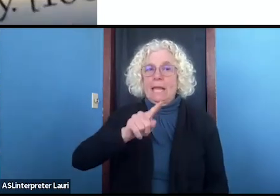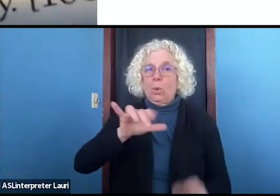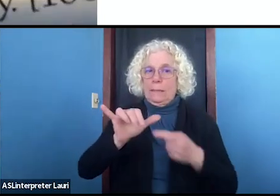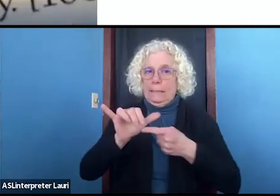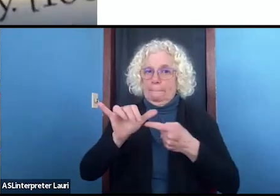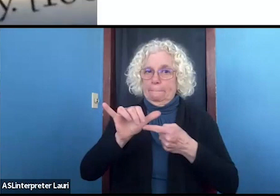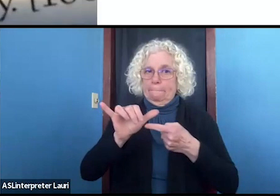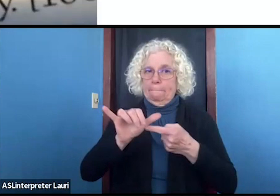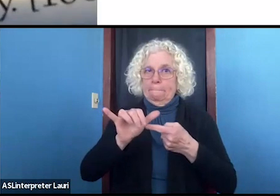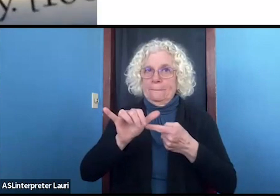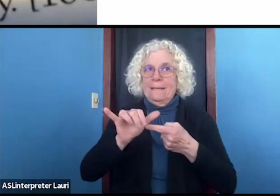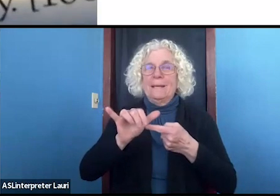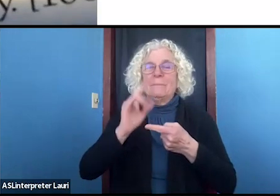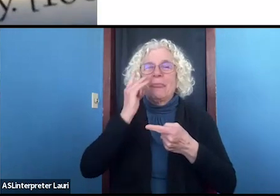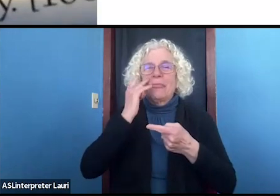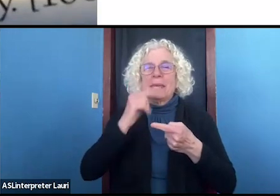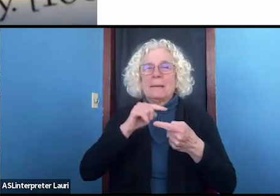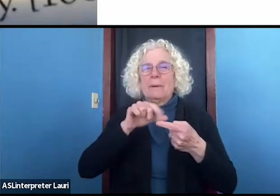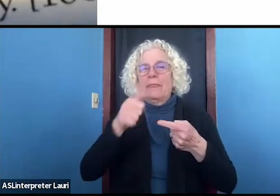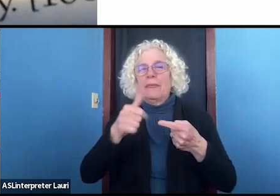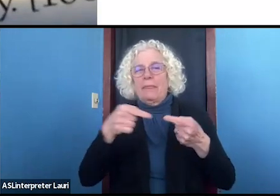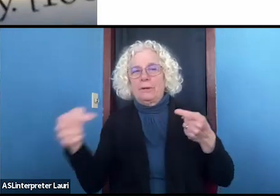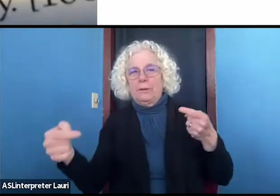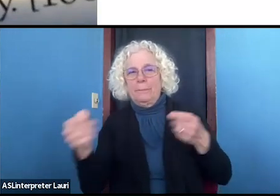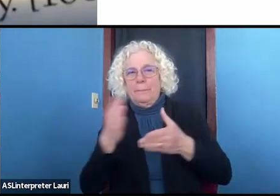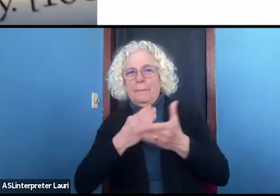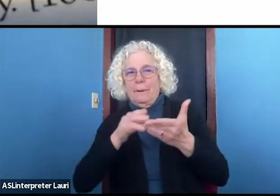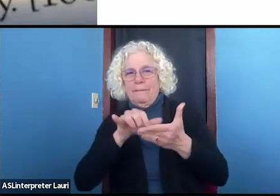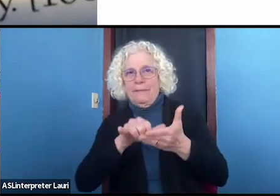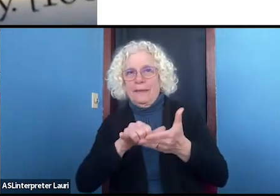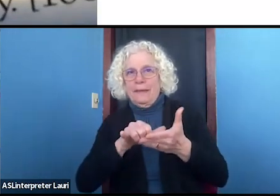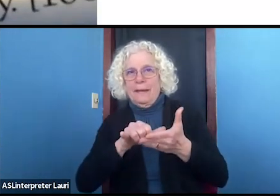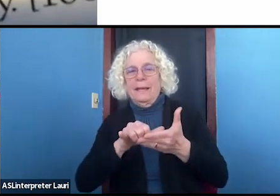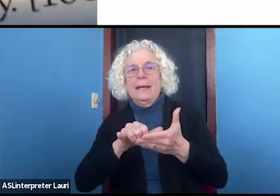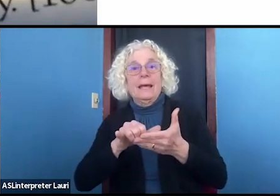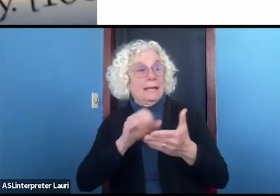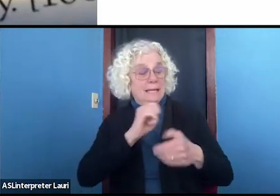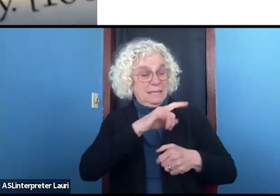the flipside of equity, which is the disparities,